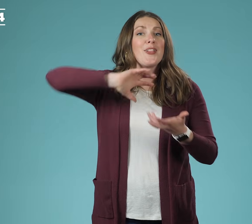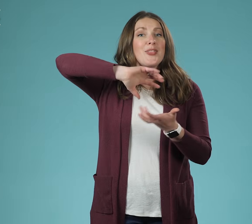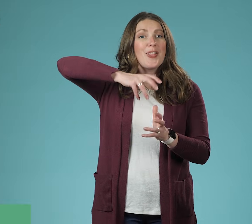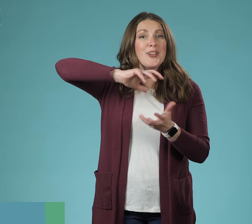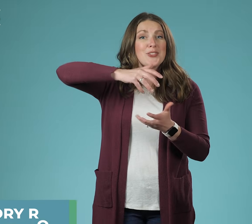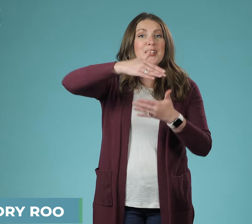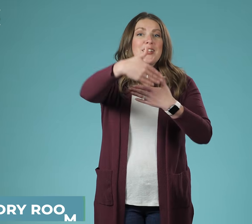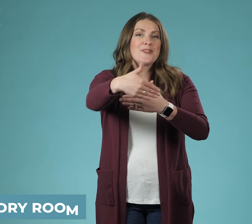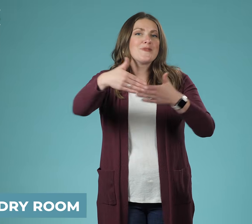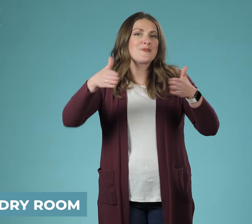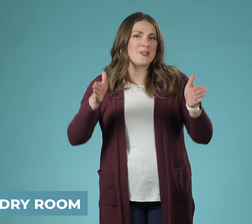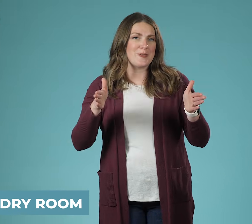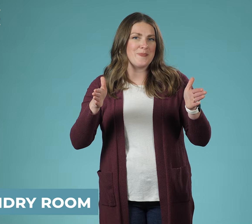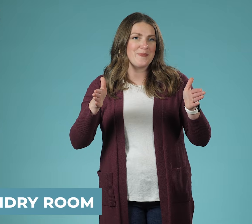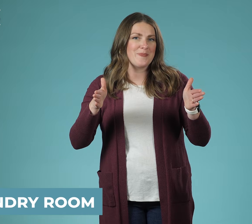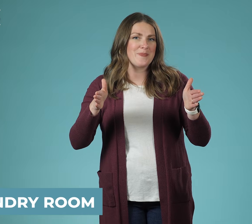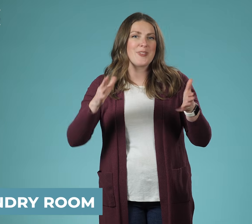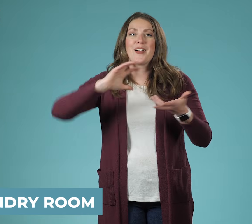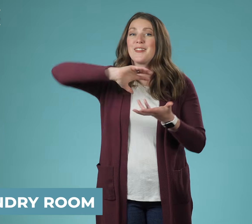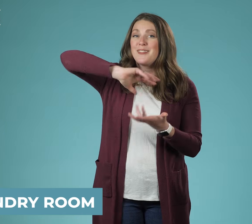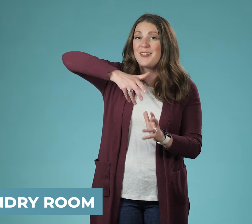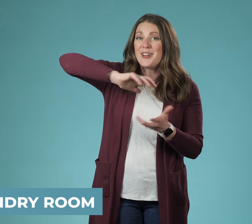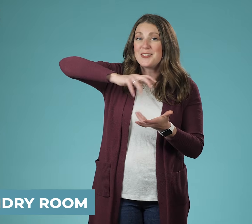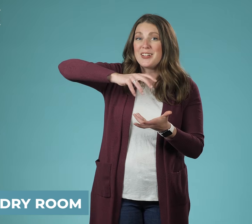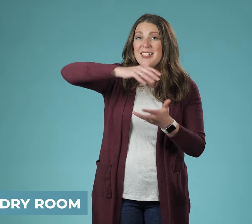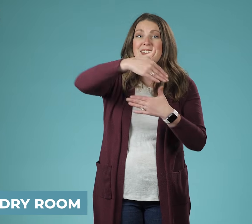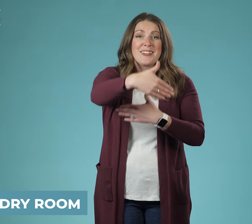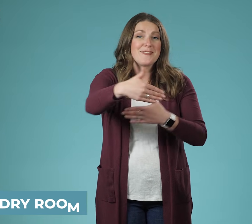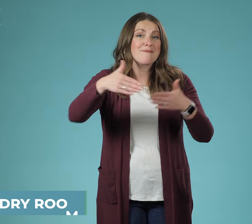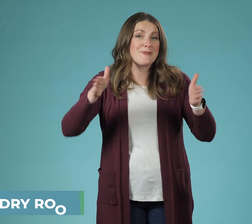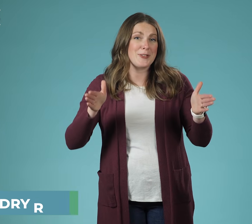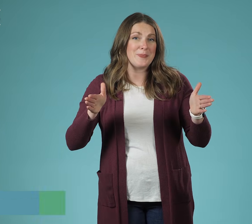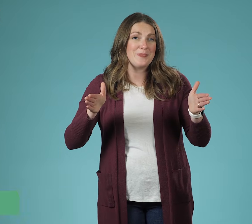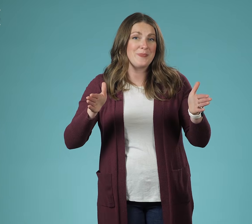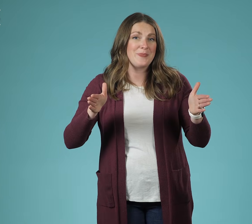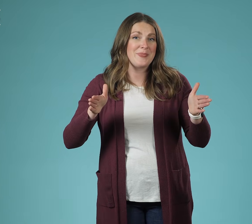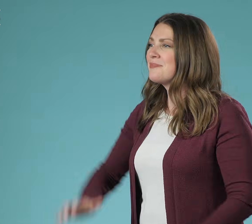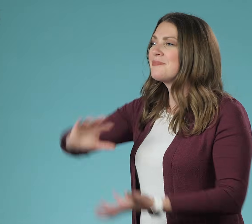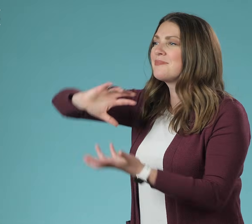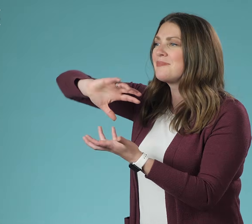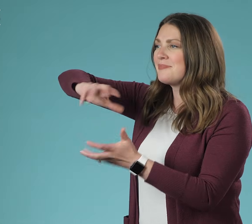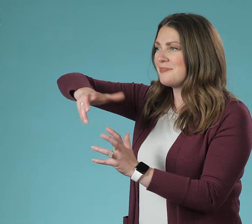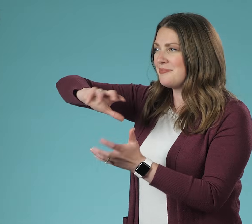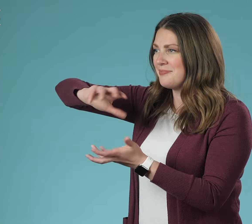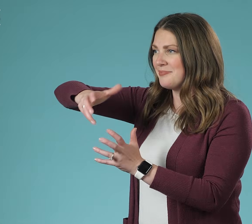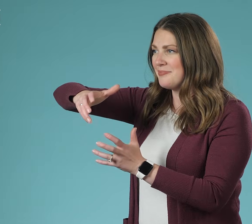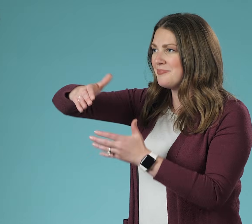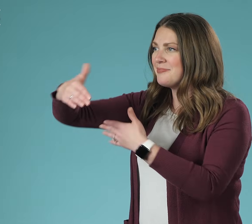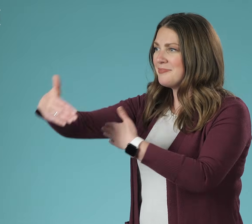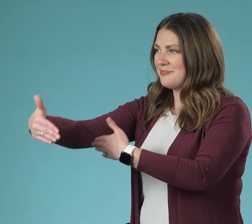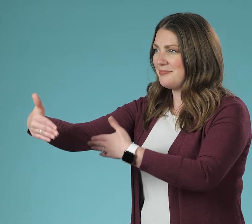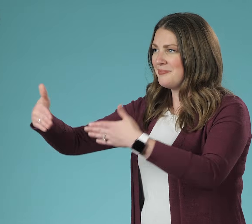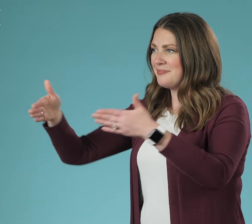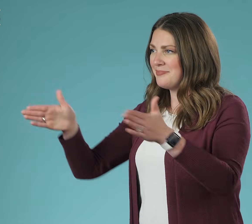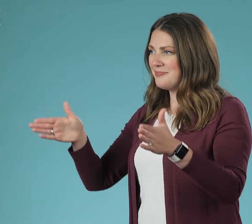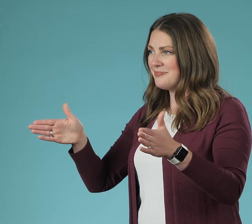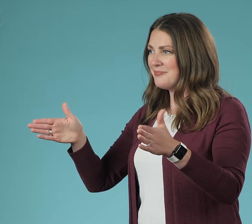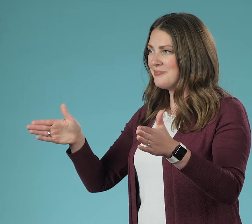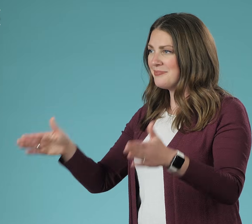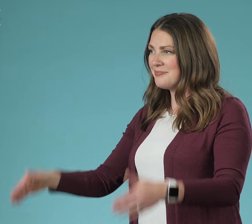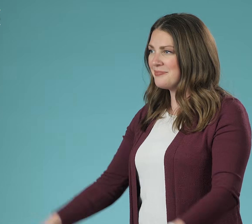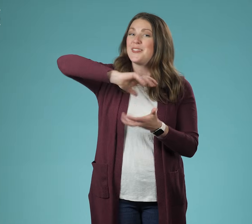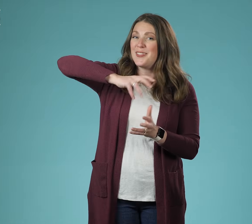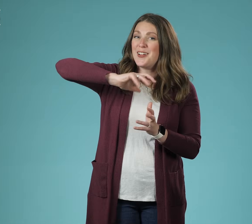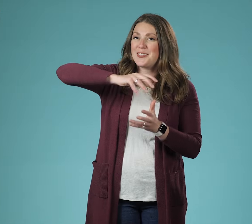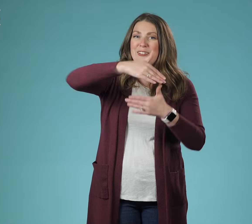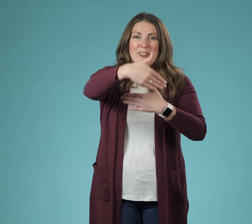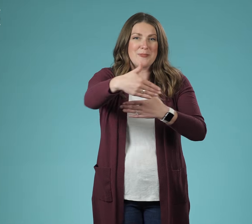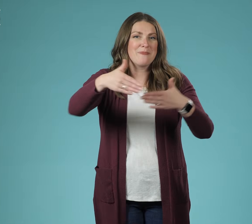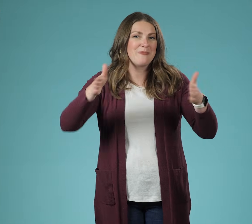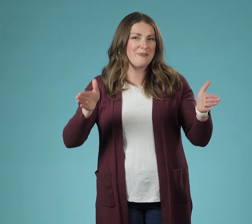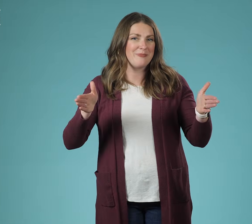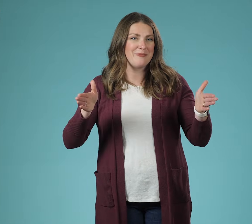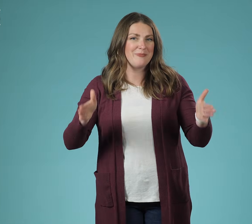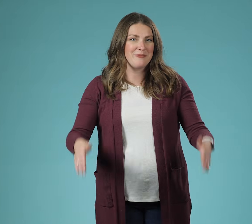'Laundry room', 'laundry room', this is the 'washer and the room', 'laundry room'.